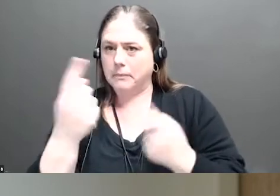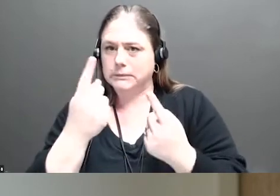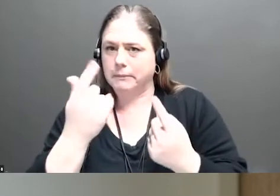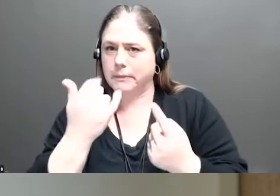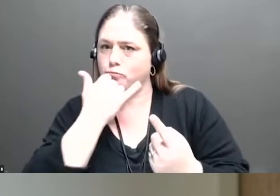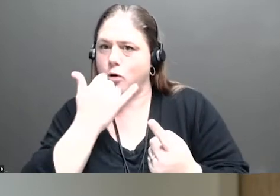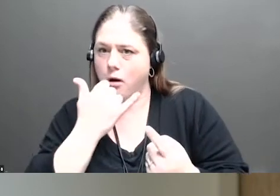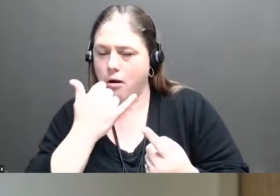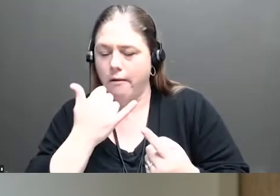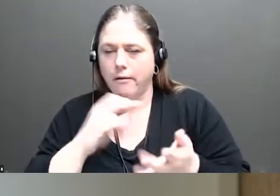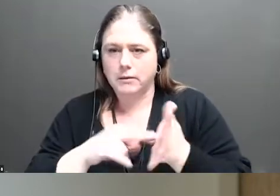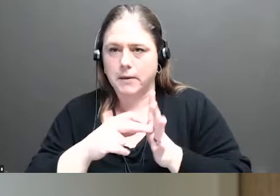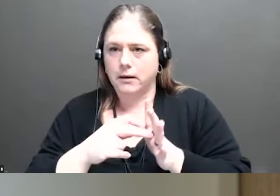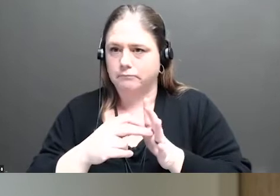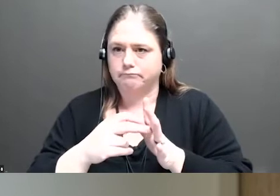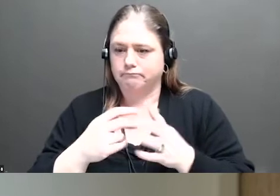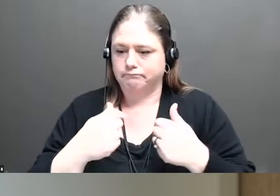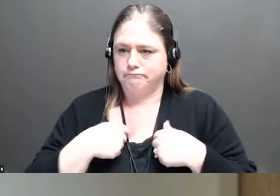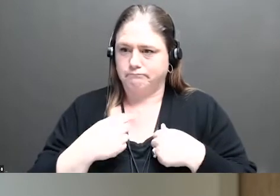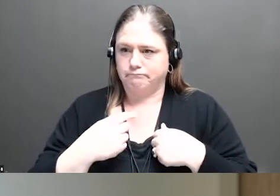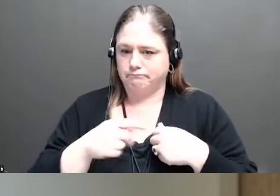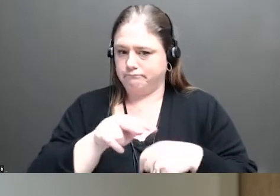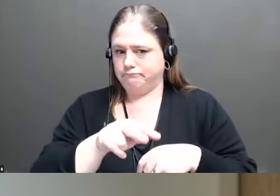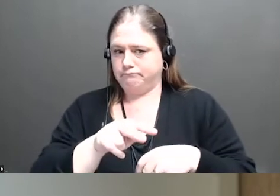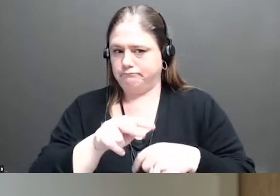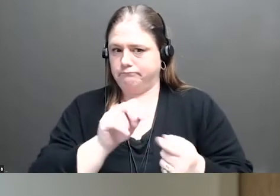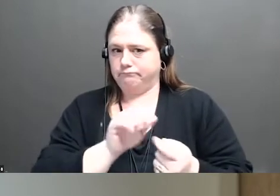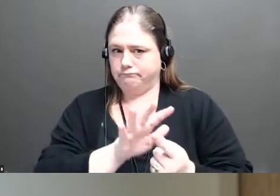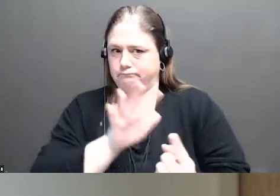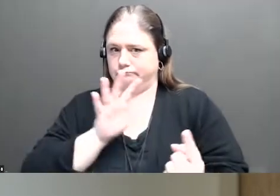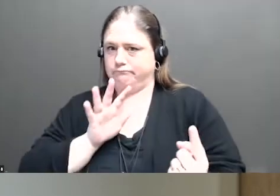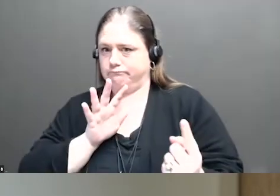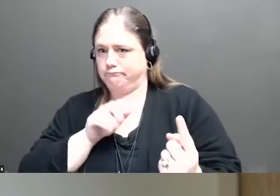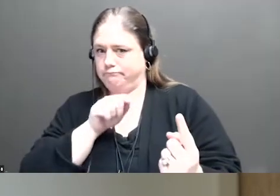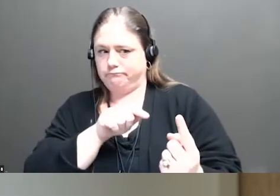want to include them. So then they aren't in the workforce, we don't see that reflected,